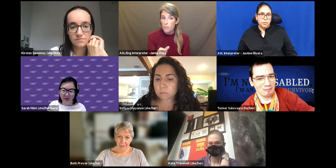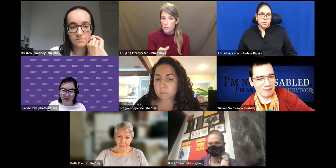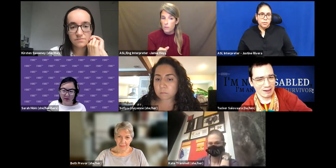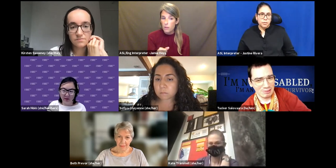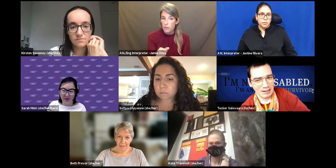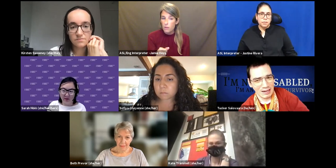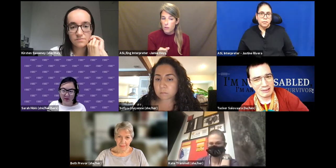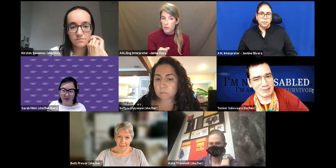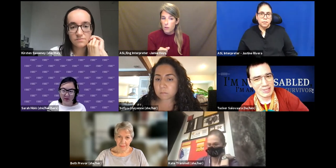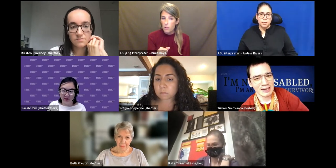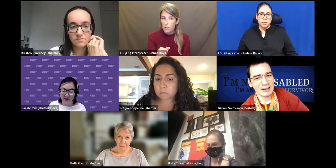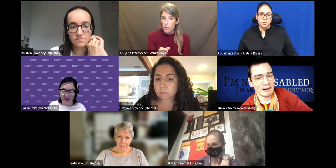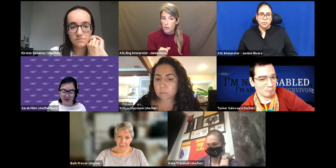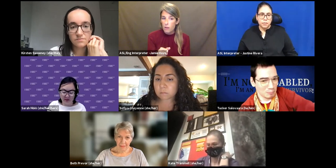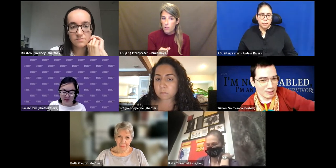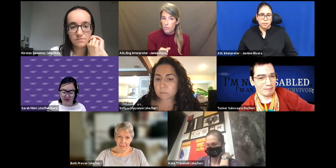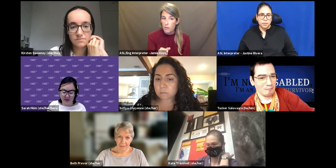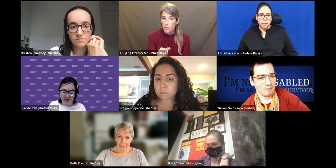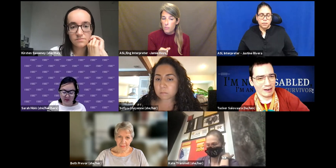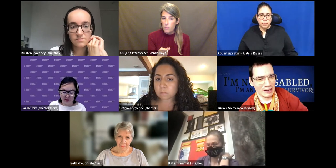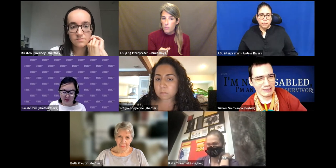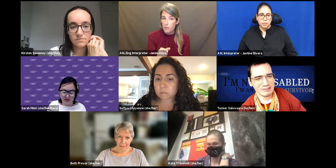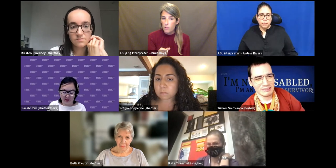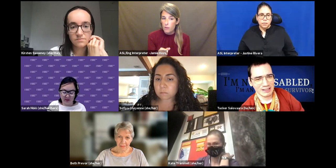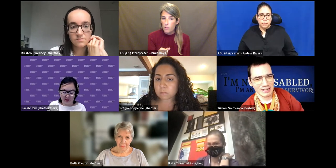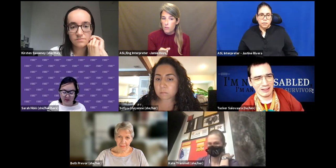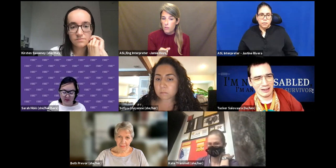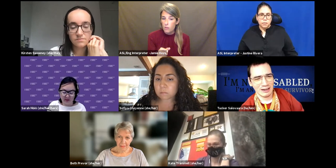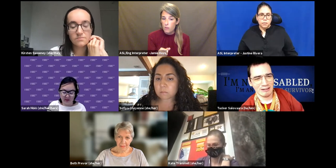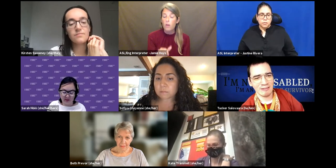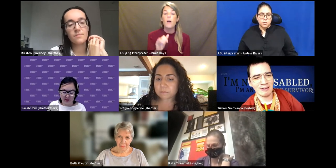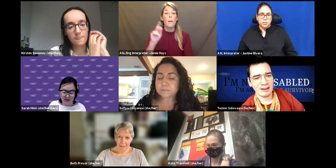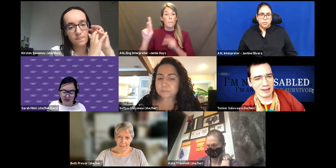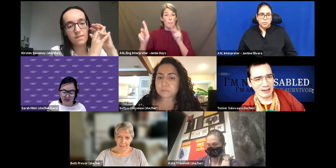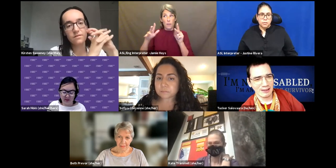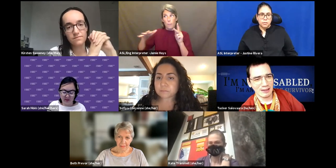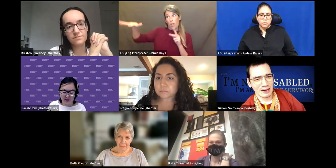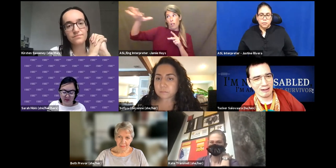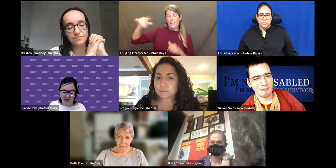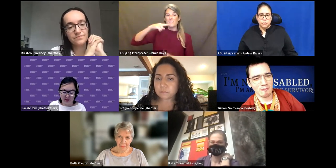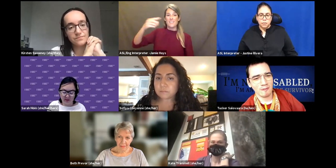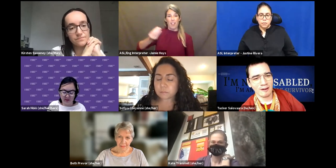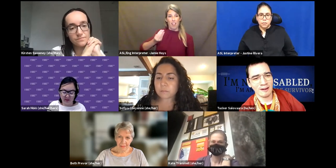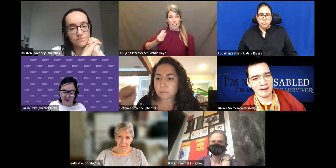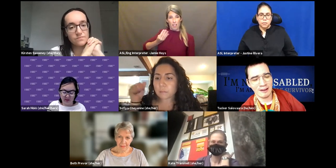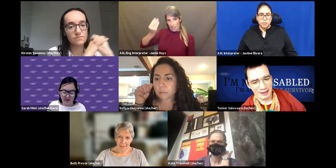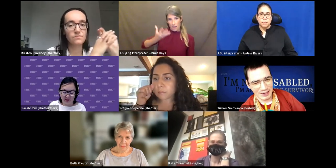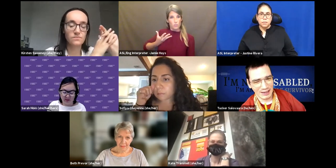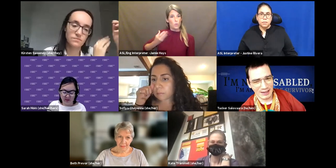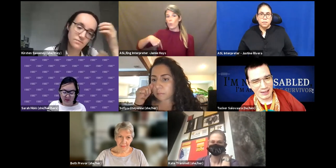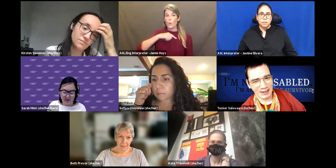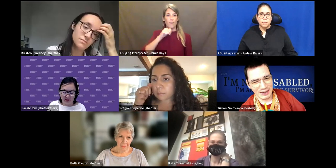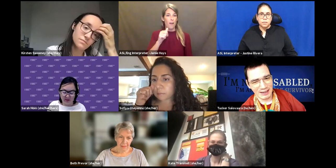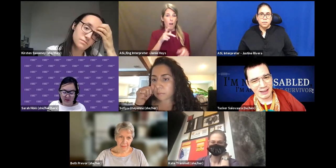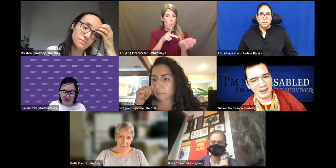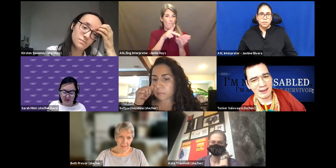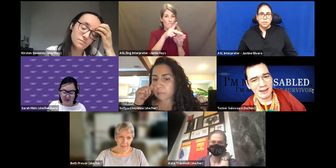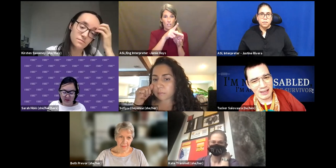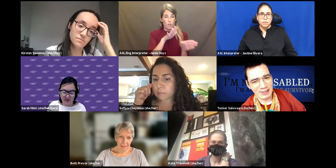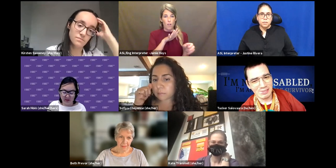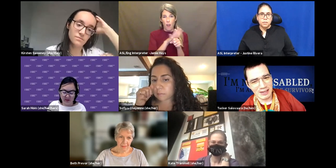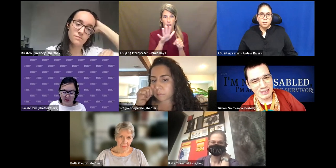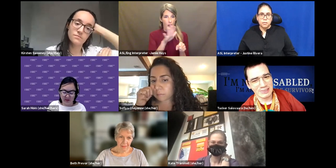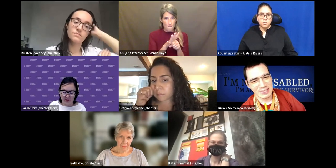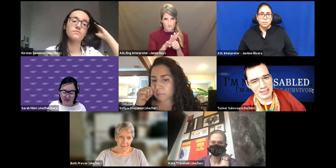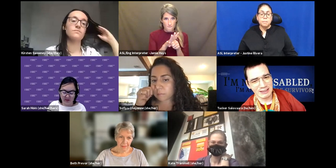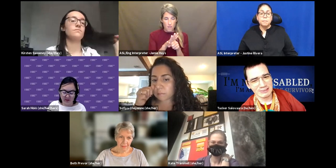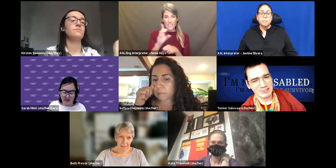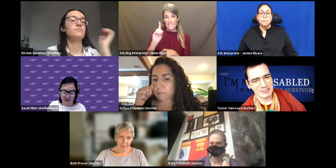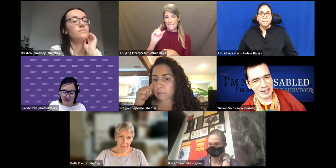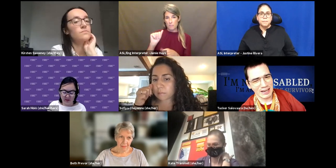we're not professional enough, and it needs to change.